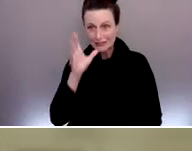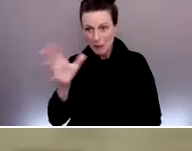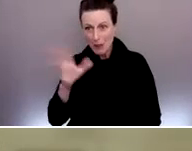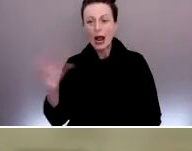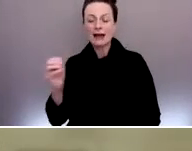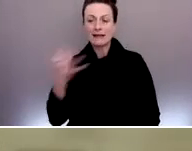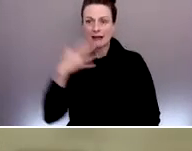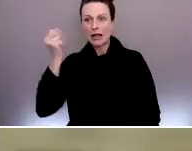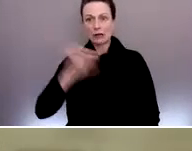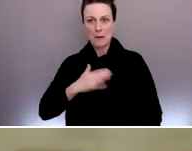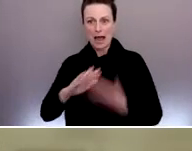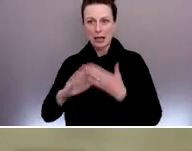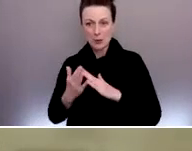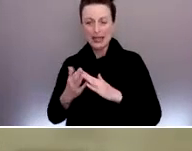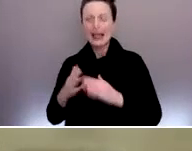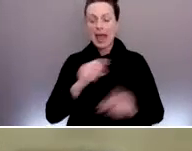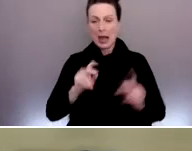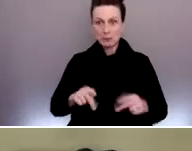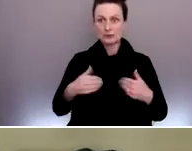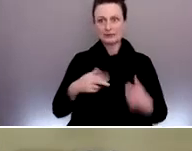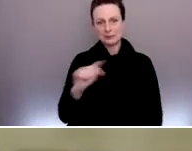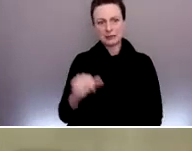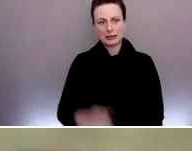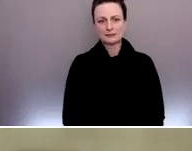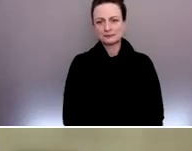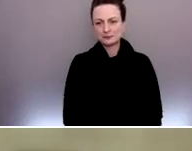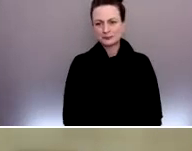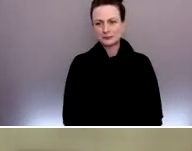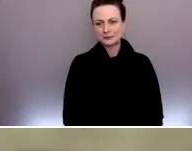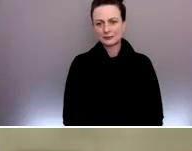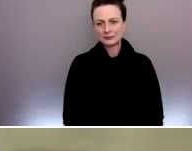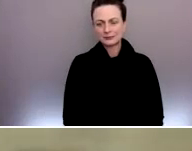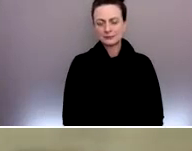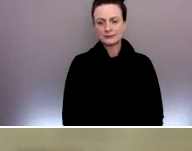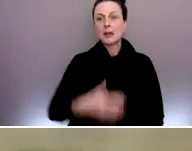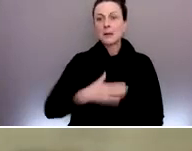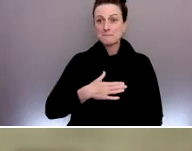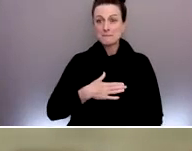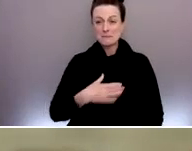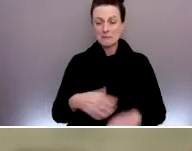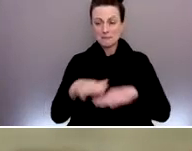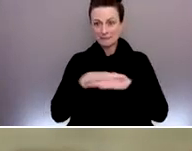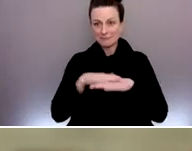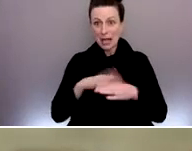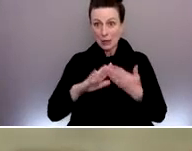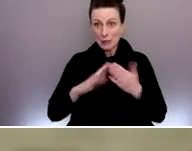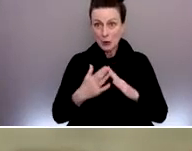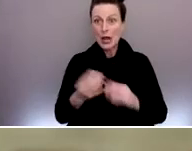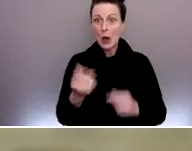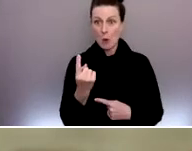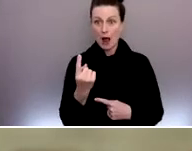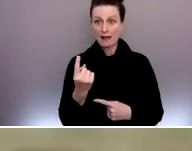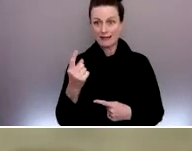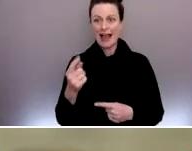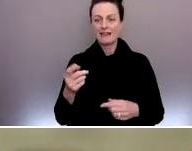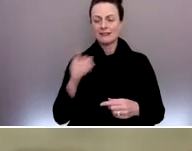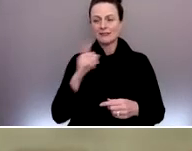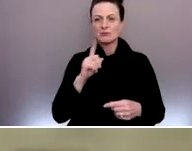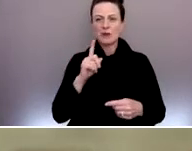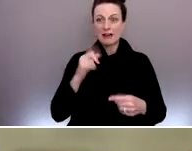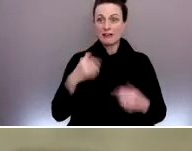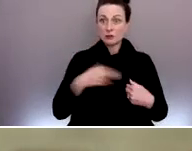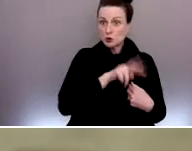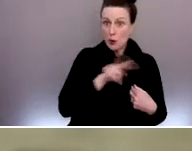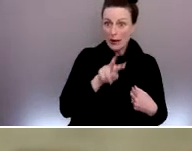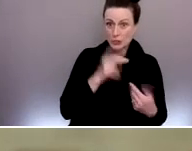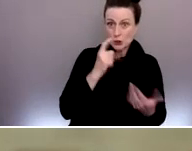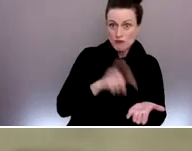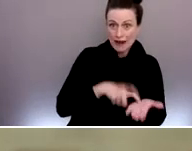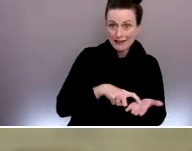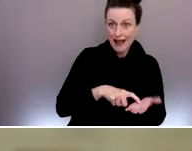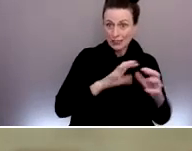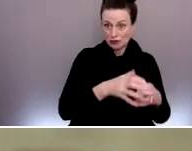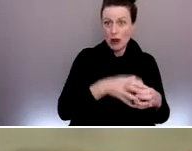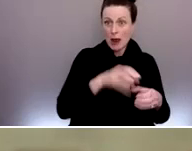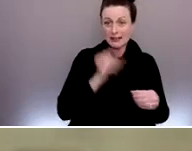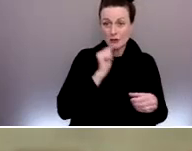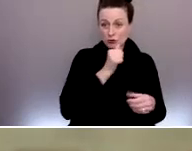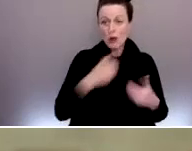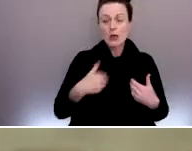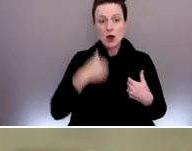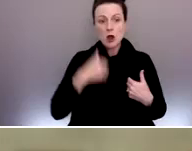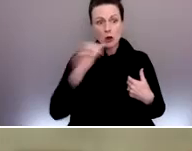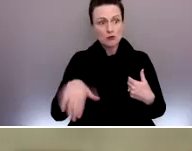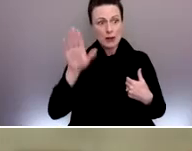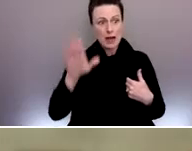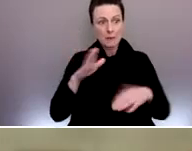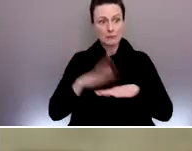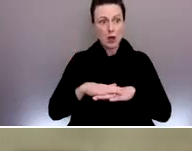my community, and a person with a disability. The Ak chin community is... Growing up I was